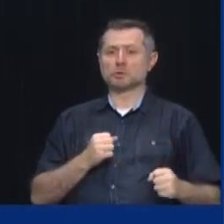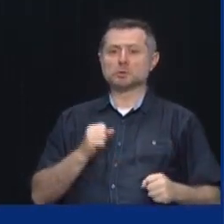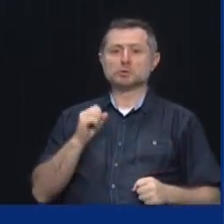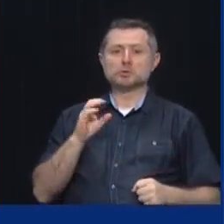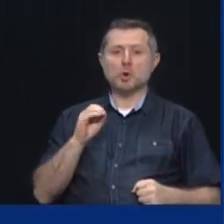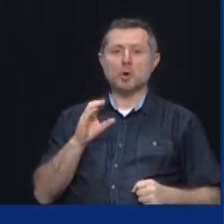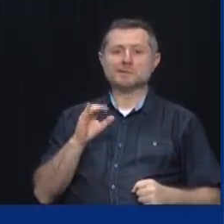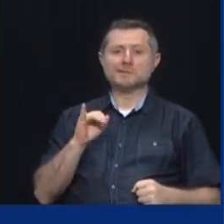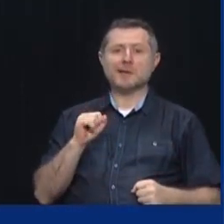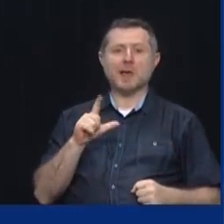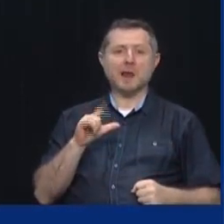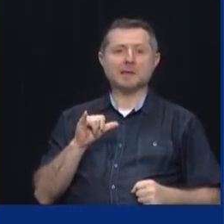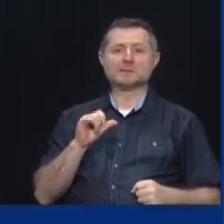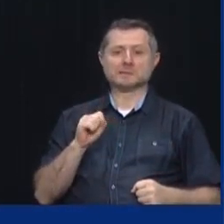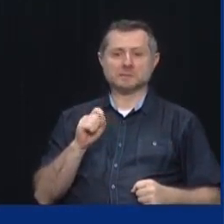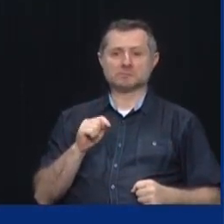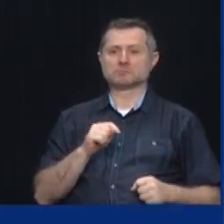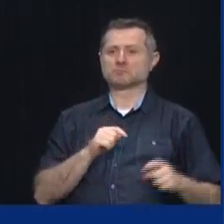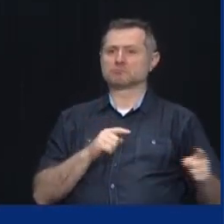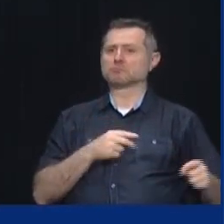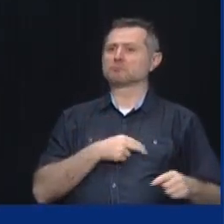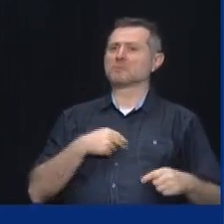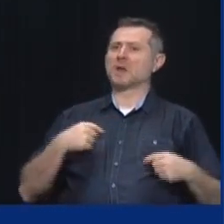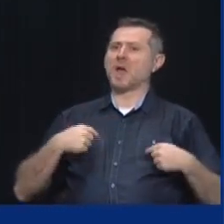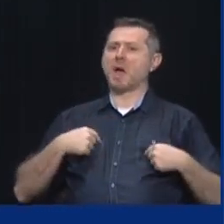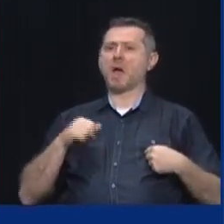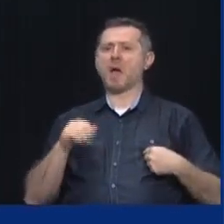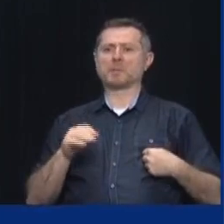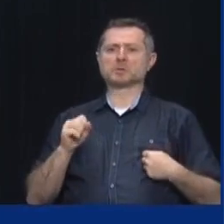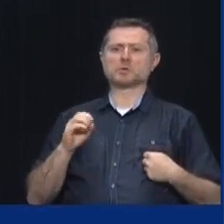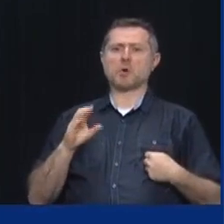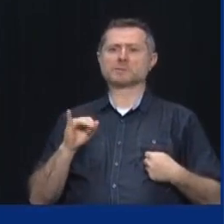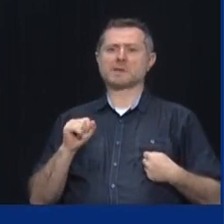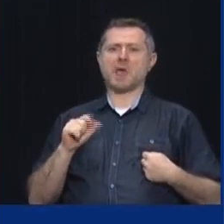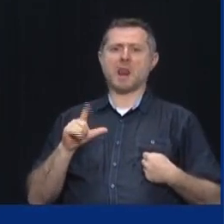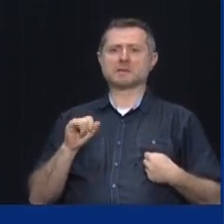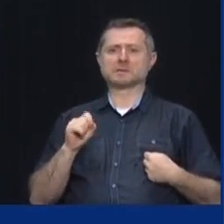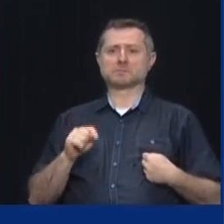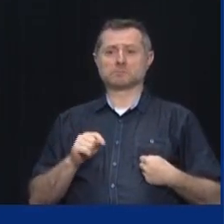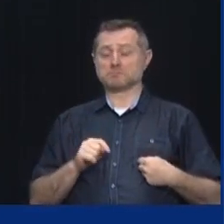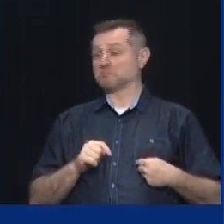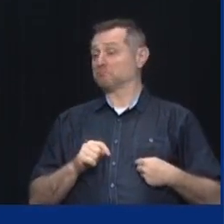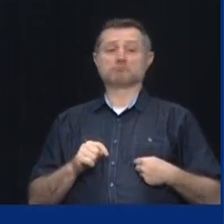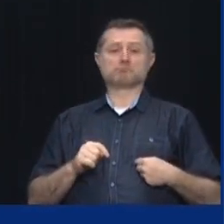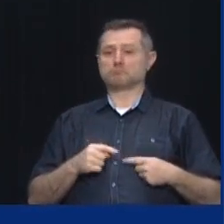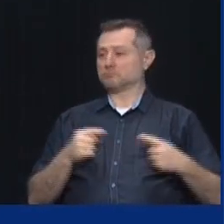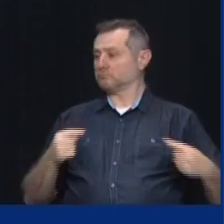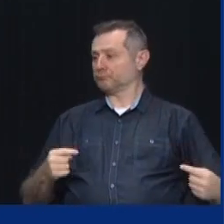AND THAT'S THEIR IDEOLOGY AND THEY'RE REPRESENTED IN THE LEGISLATURE.